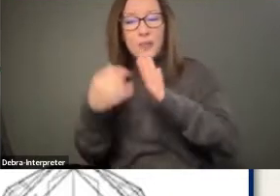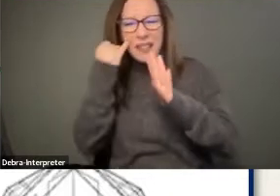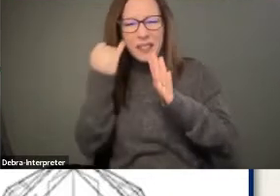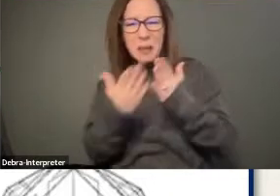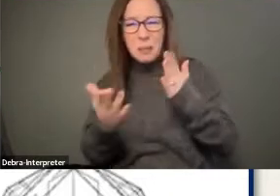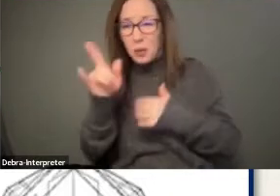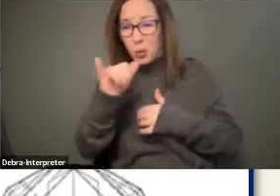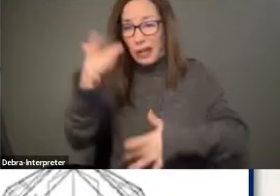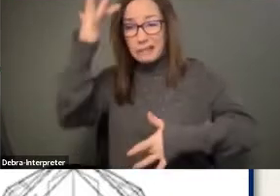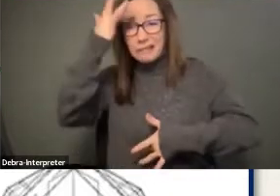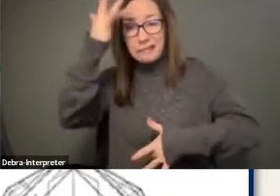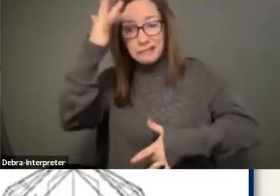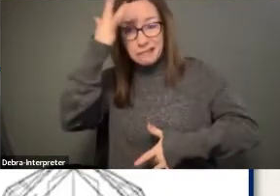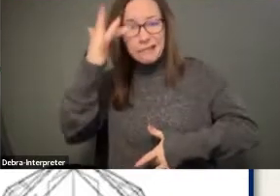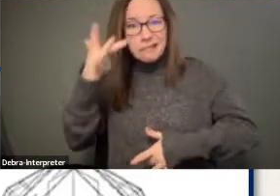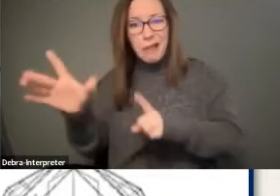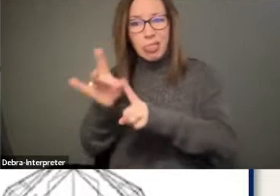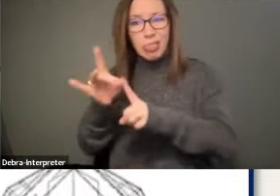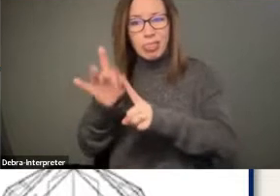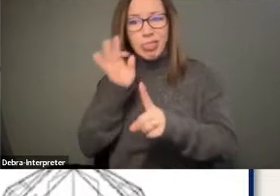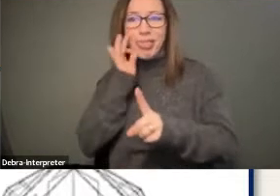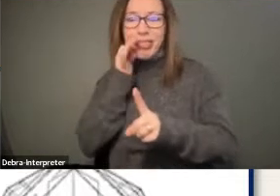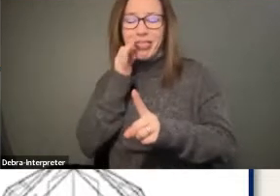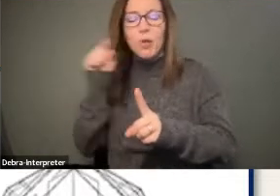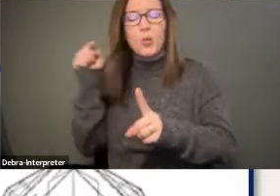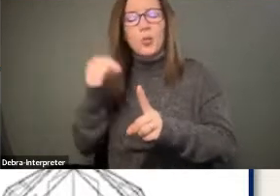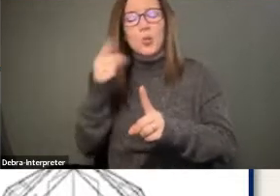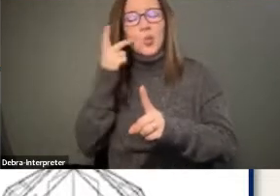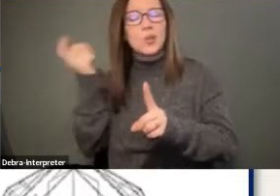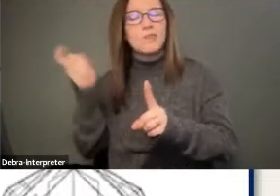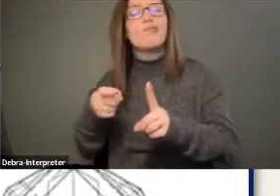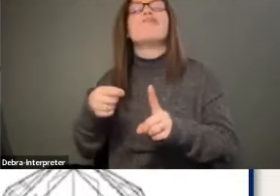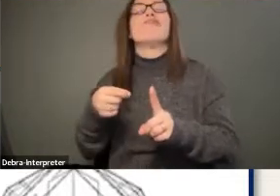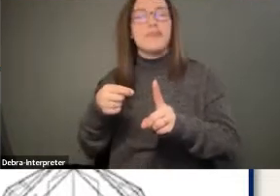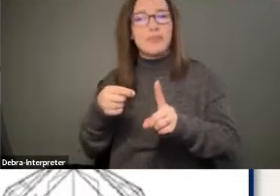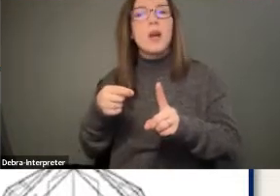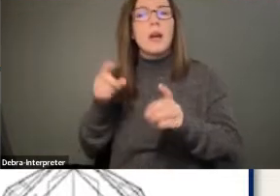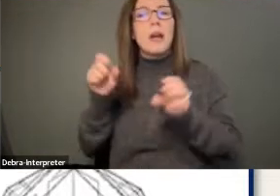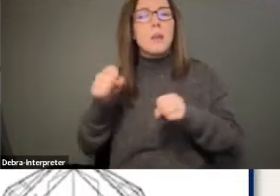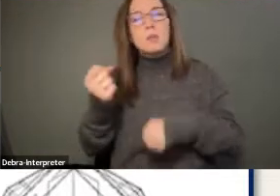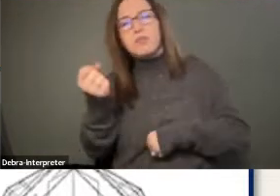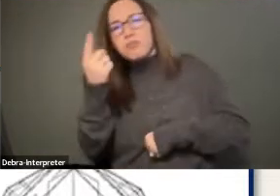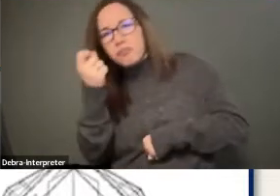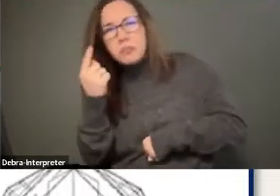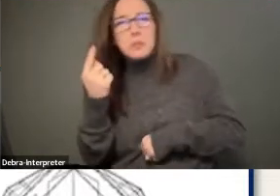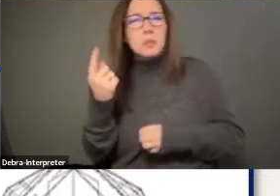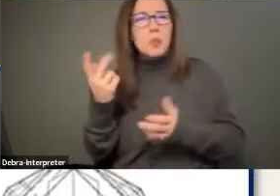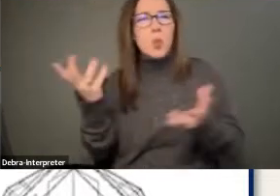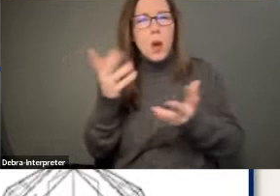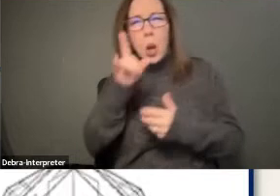and then you can see some of them and we will show you if something is diseased or whatever. So this